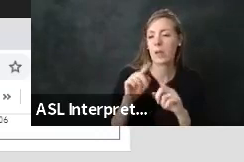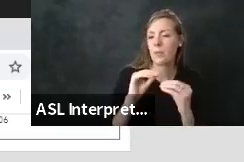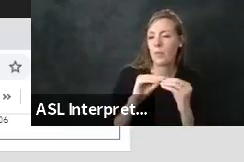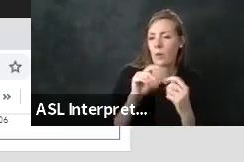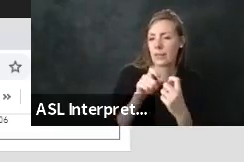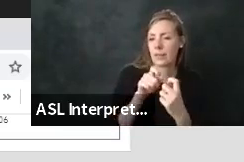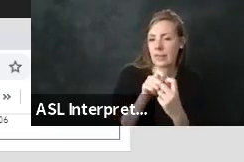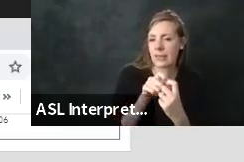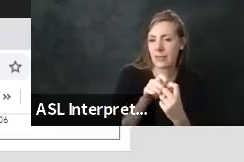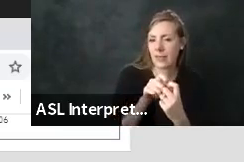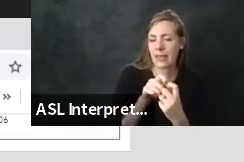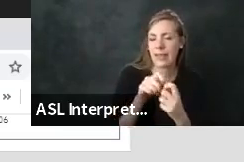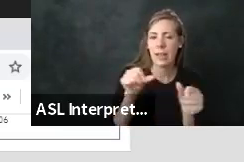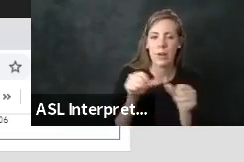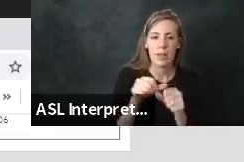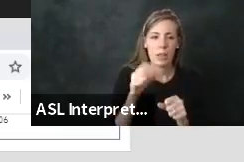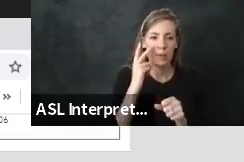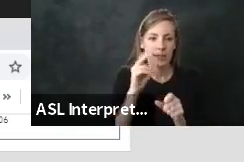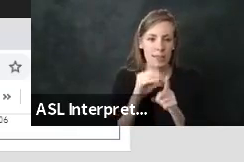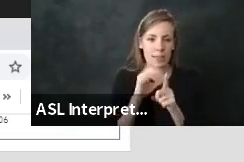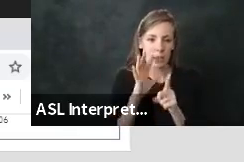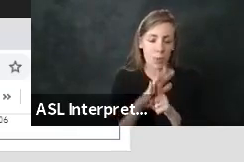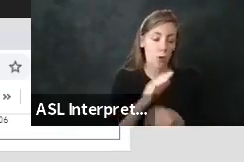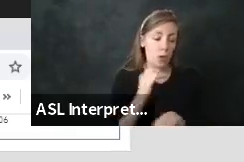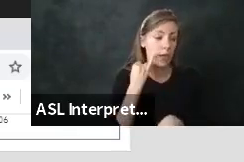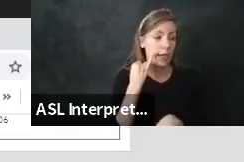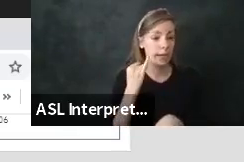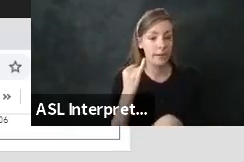areas in which we've seen exposure events, whether those are,